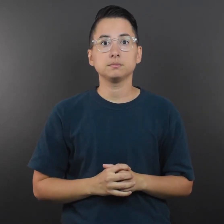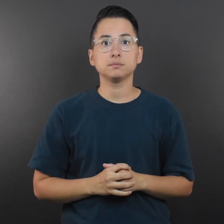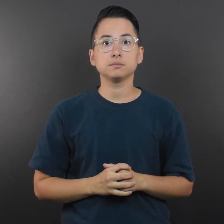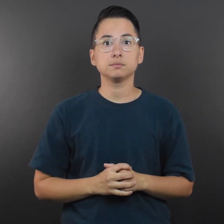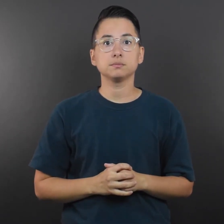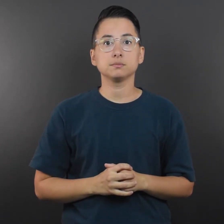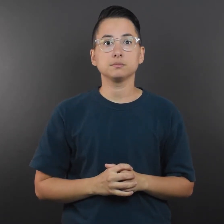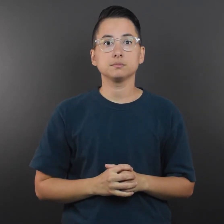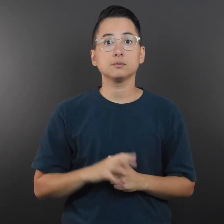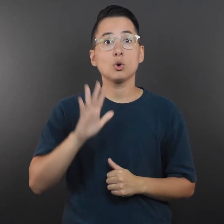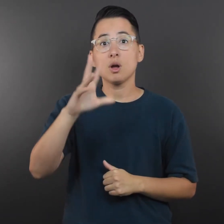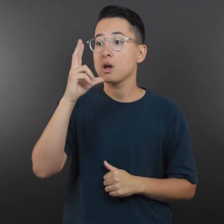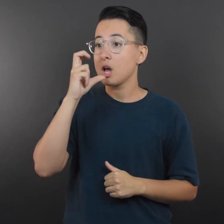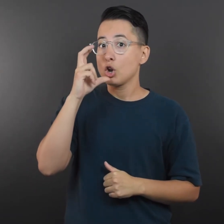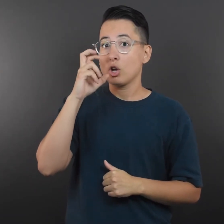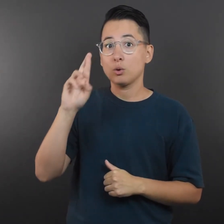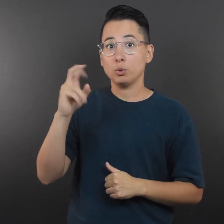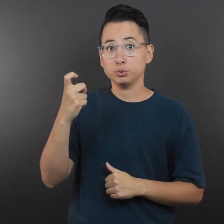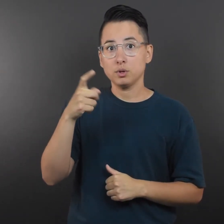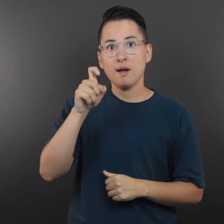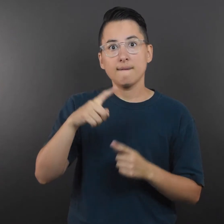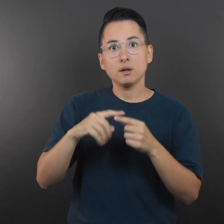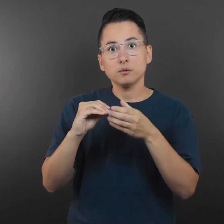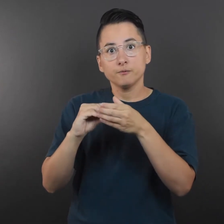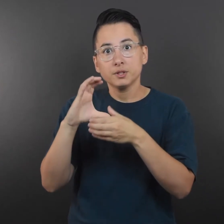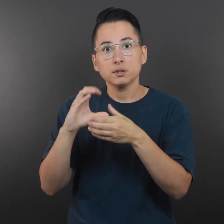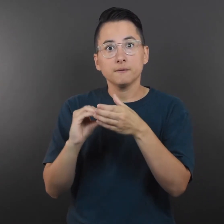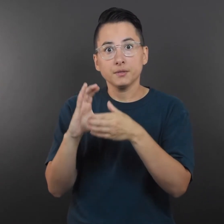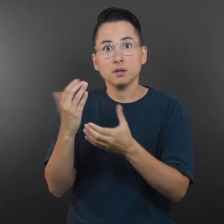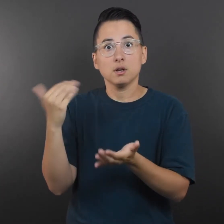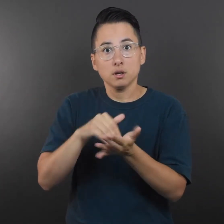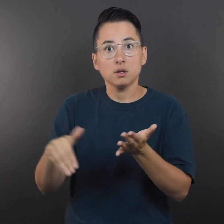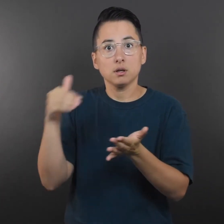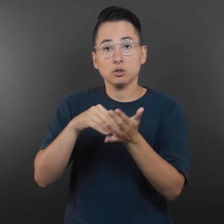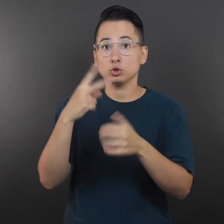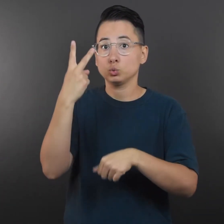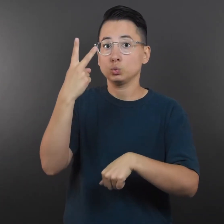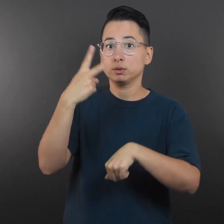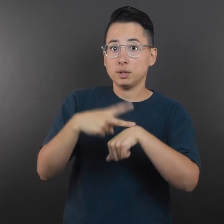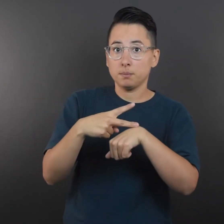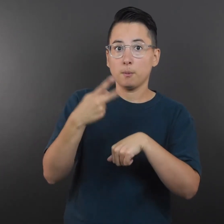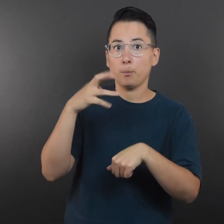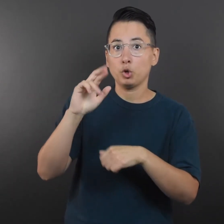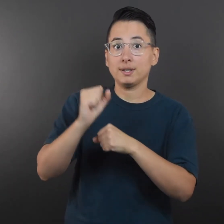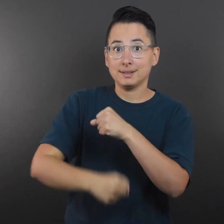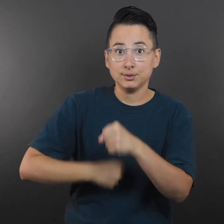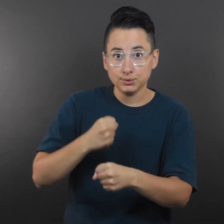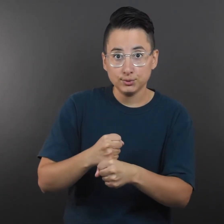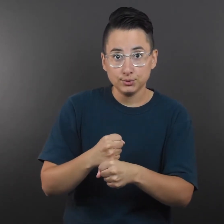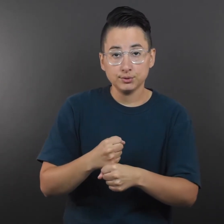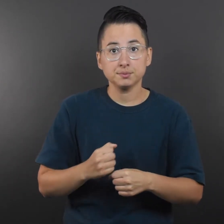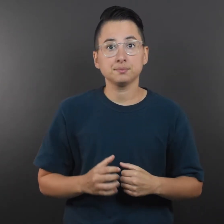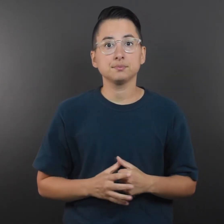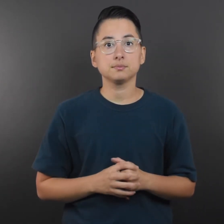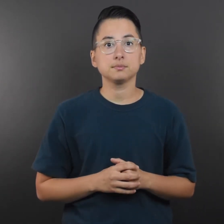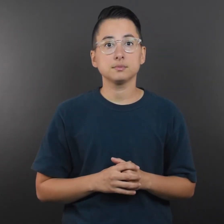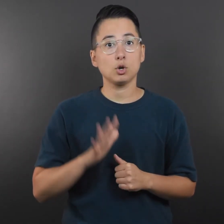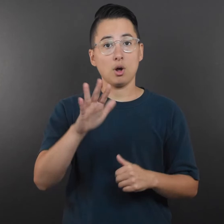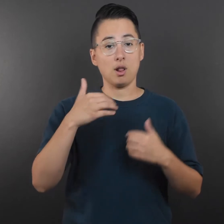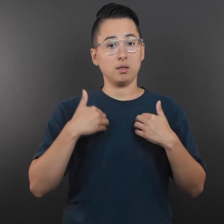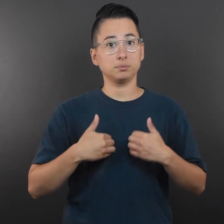You refill your rescue inhaler prescription more than two times per year.